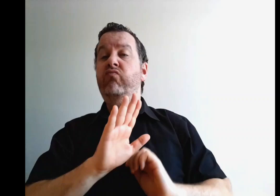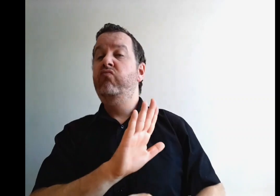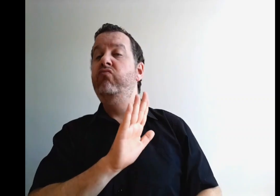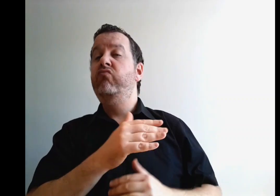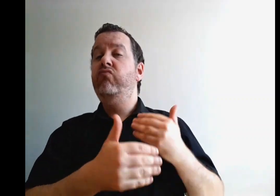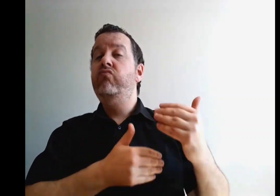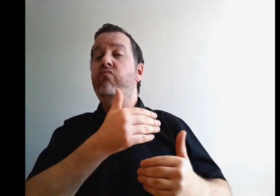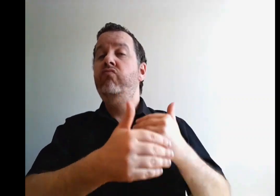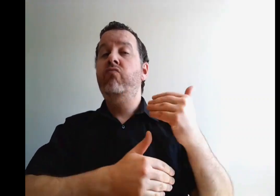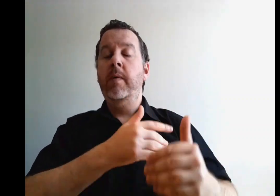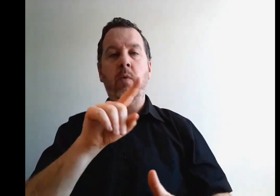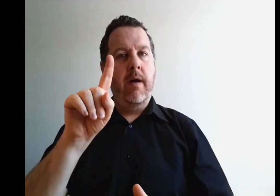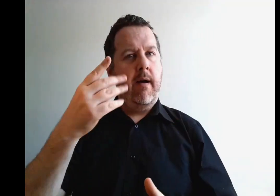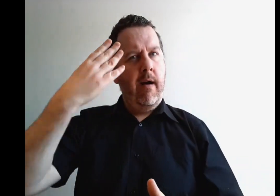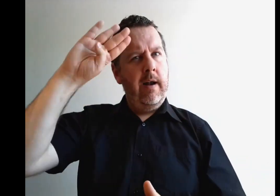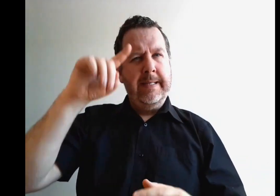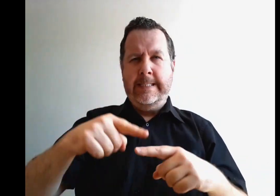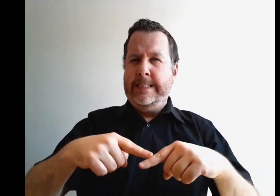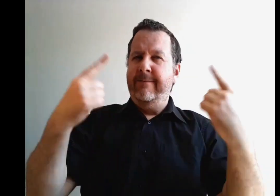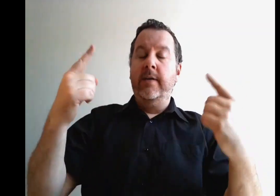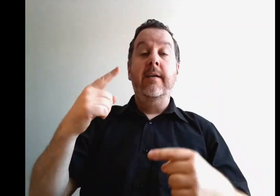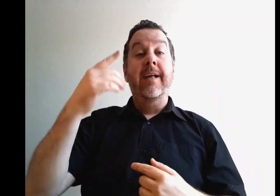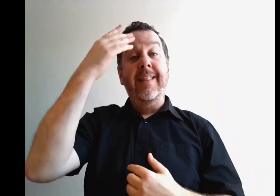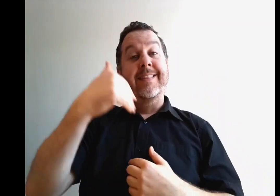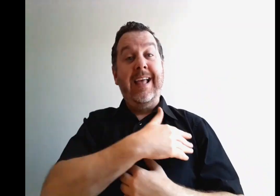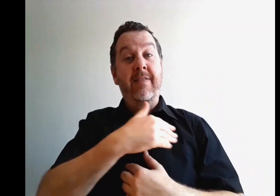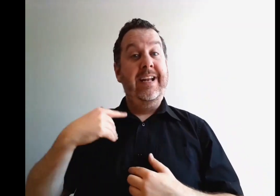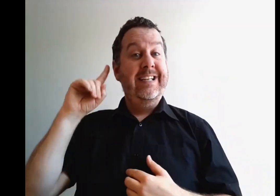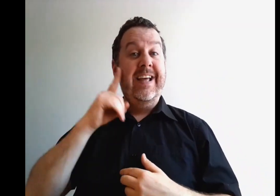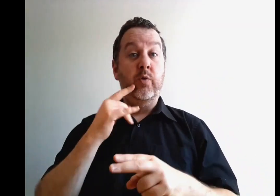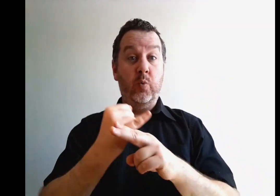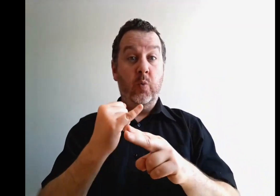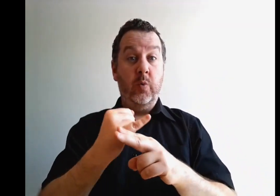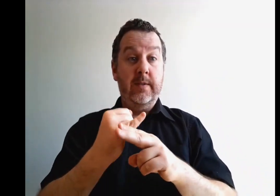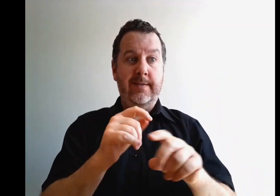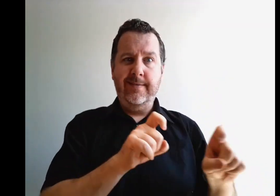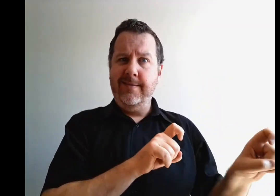Ireland is fairly unique, in the sense that the Catholic deaf schools, the biggest schools in the country,